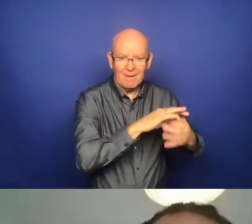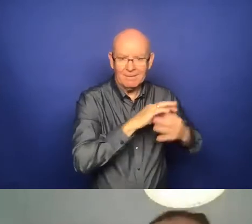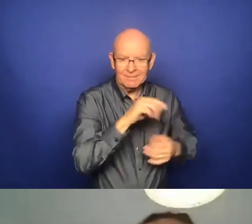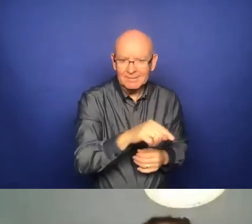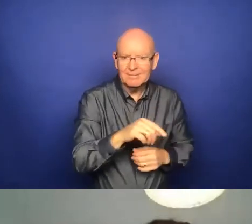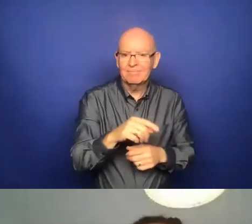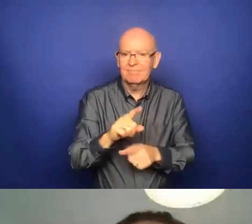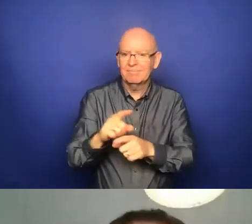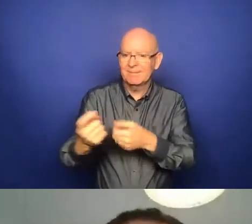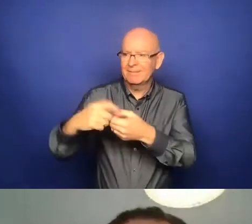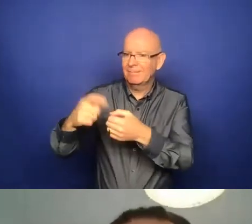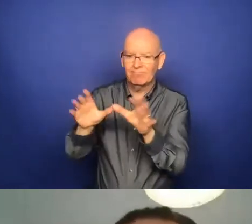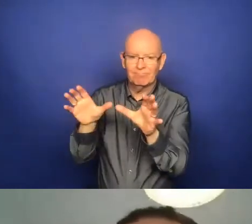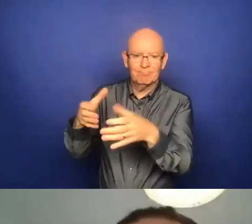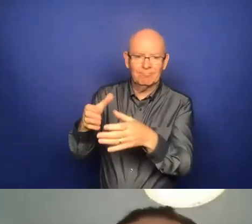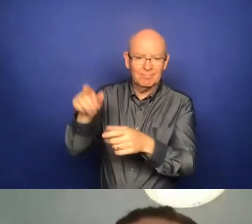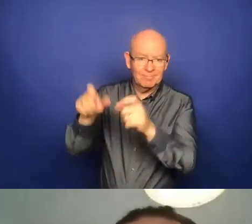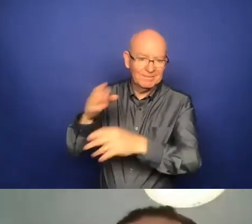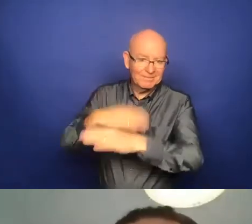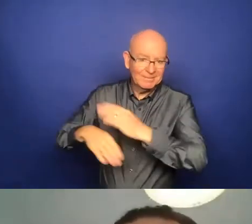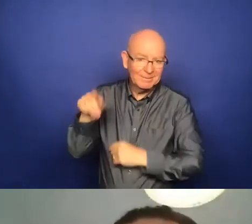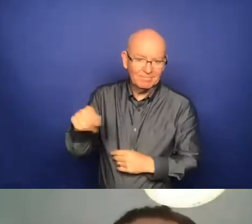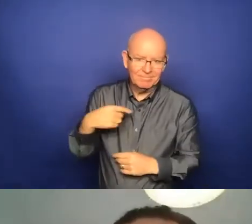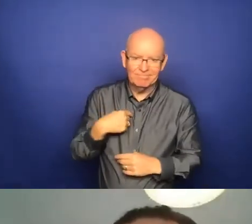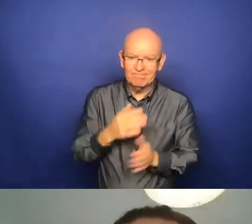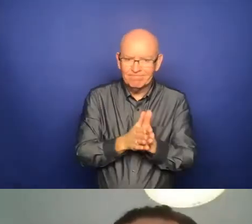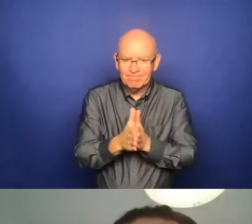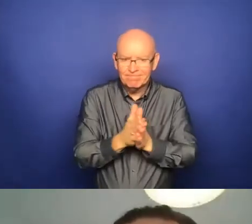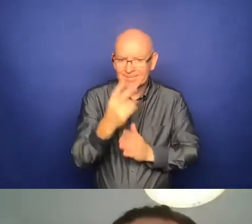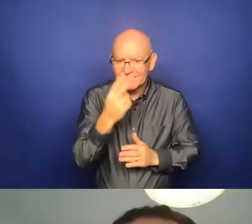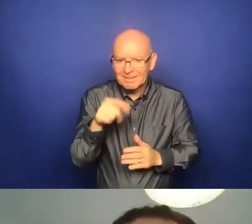Disabilities and we really look forward to continuing the discussion and we